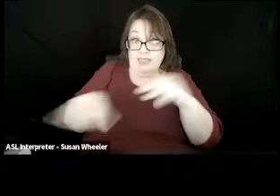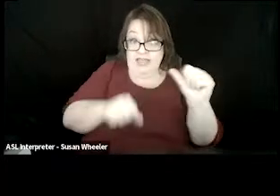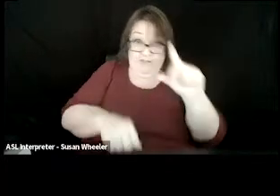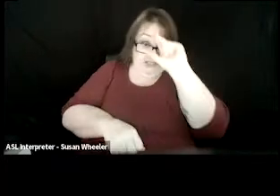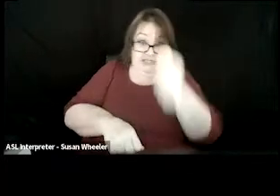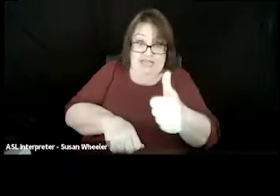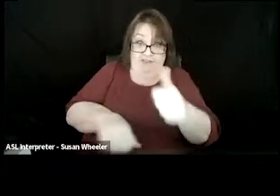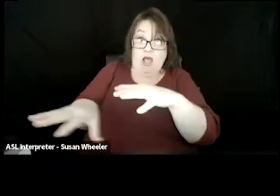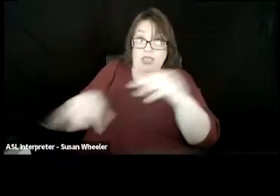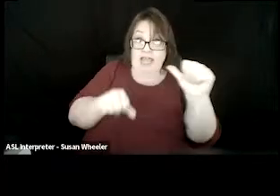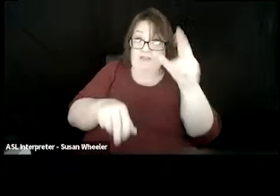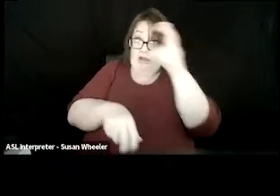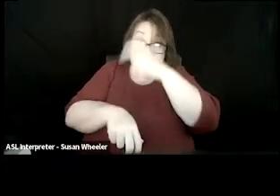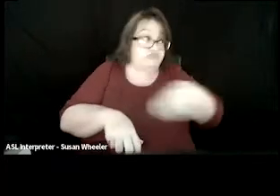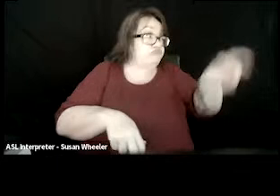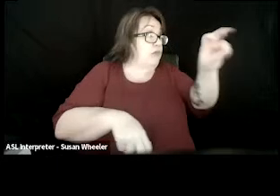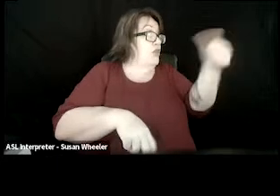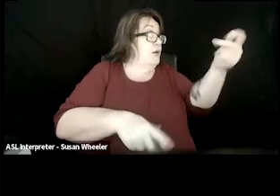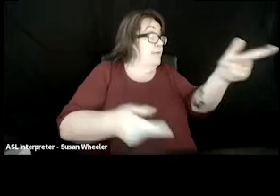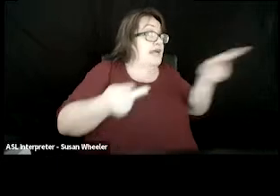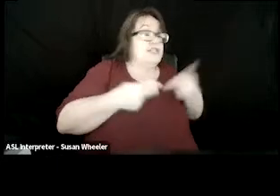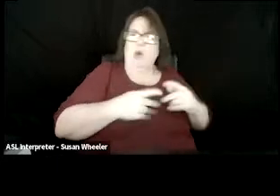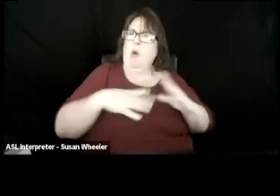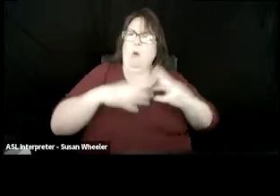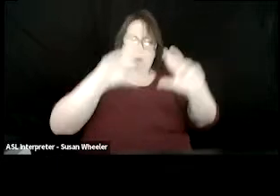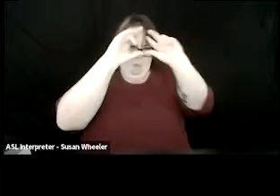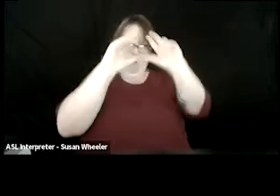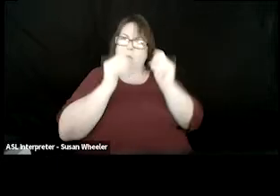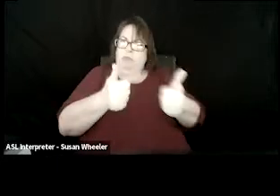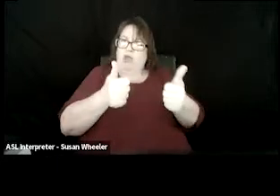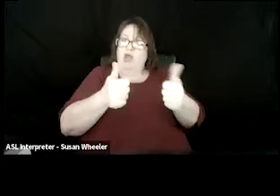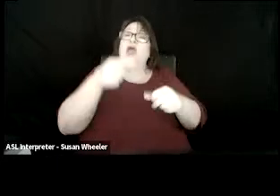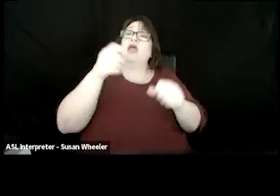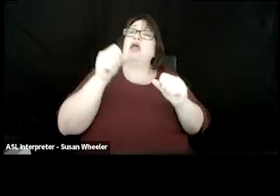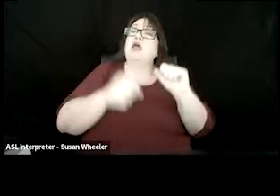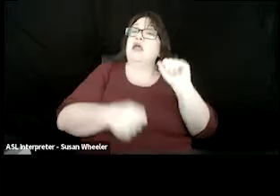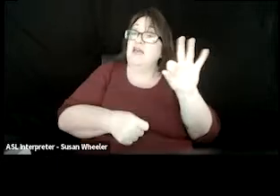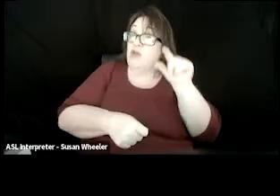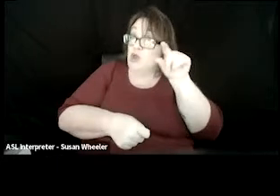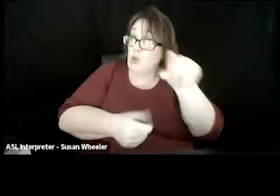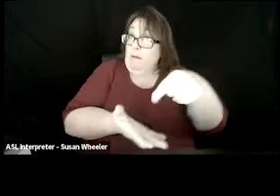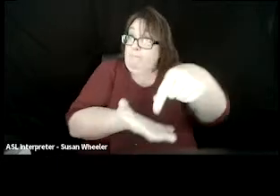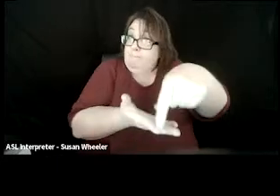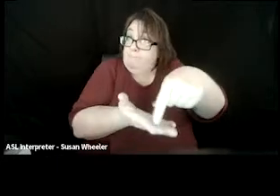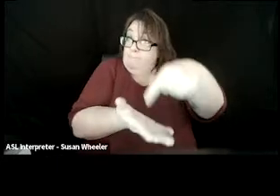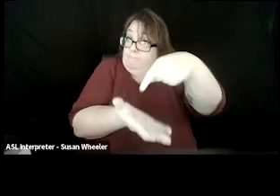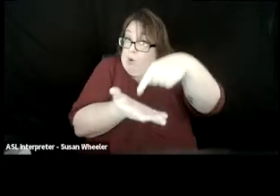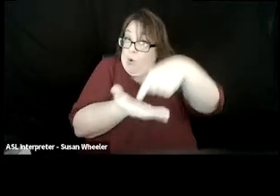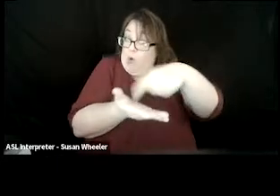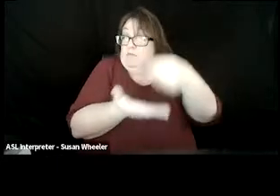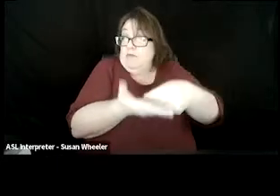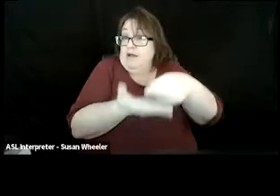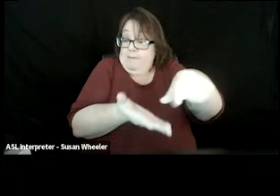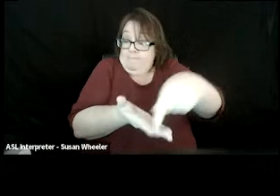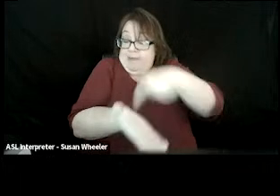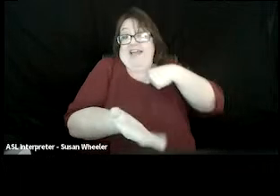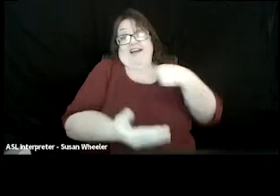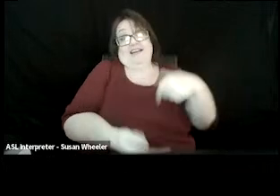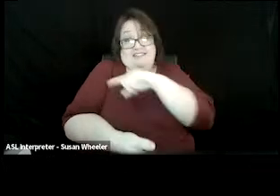go someplace else, we will let you, if you pay us this amount of money, if you don't have a provision in your contract